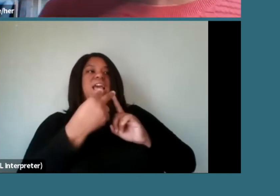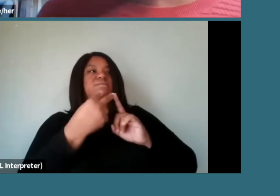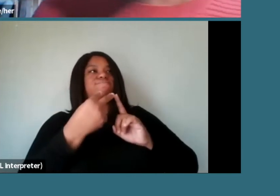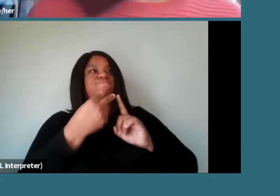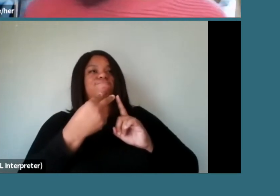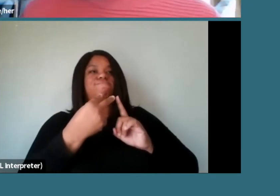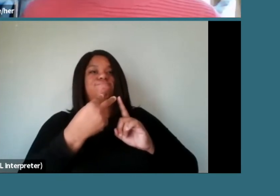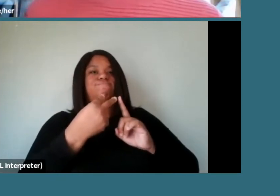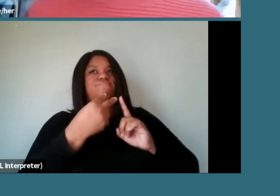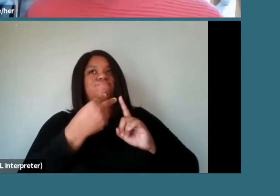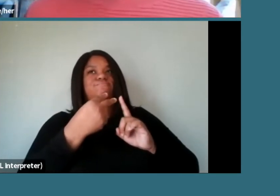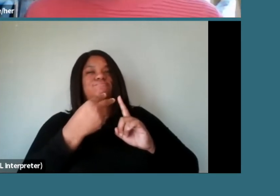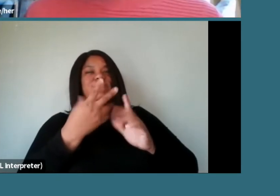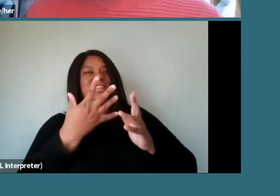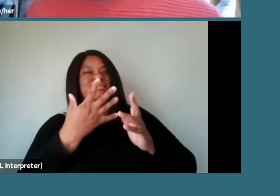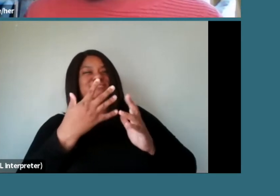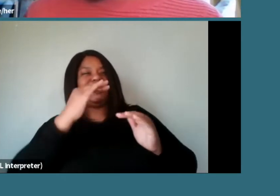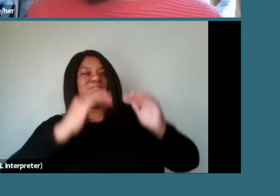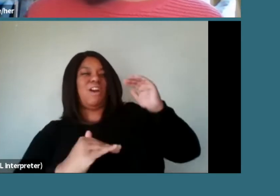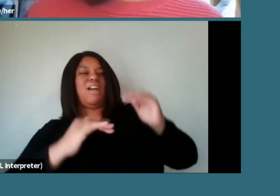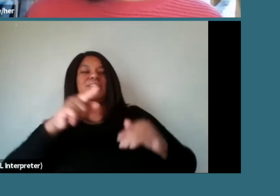Even if you think about the news, how they describe someone,